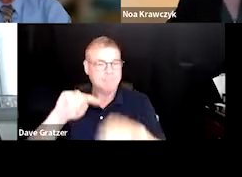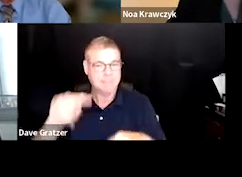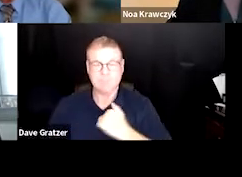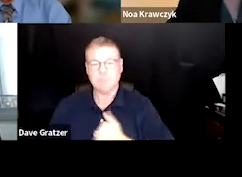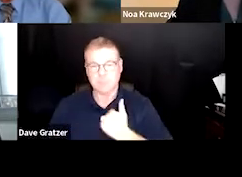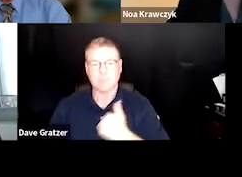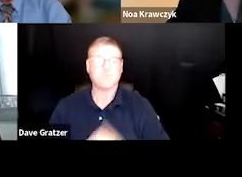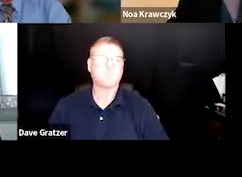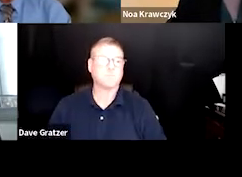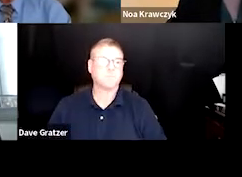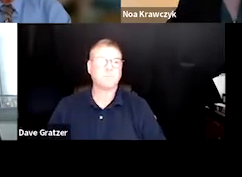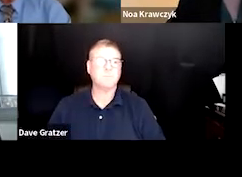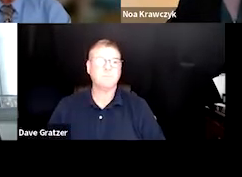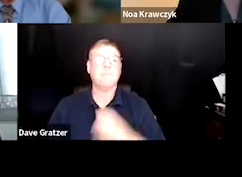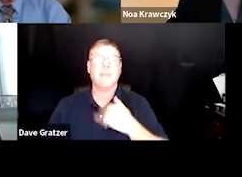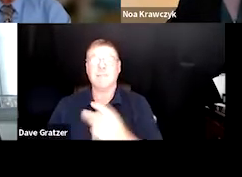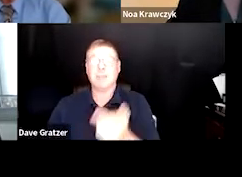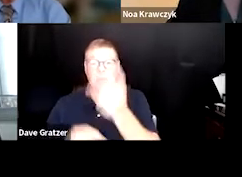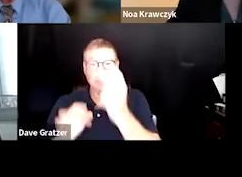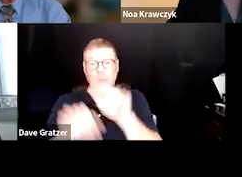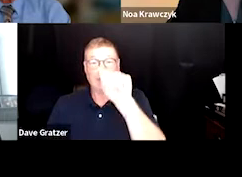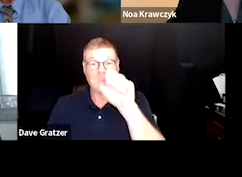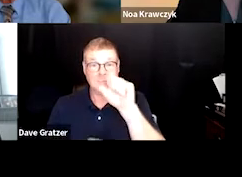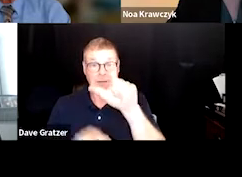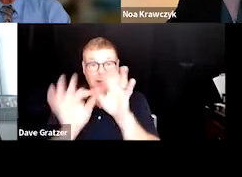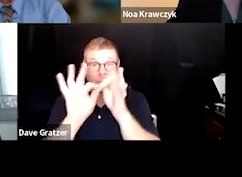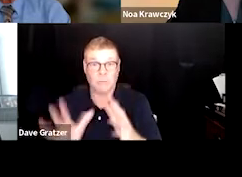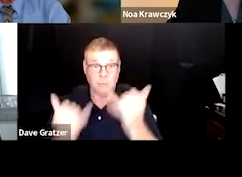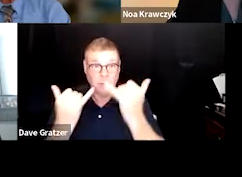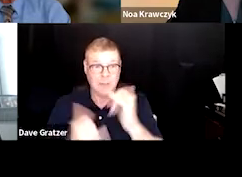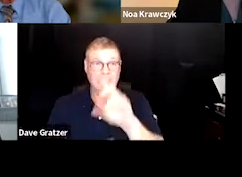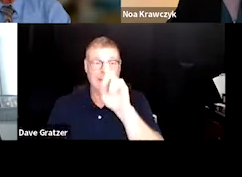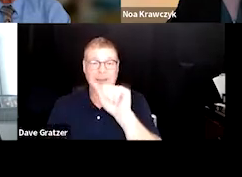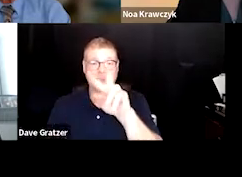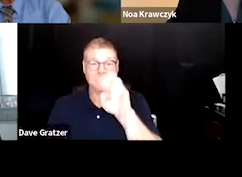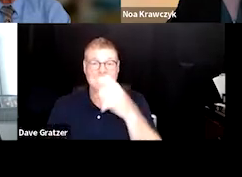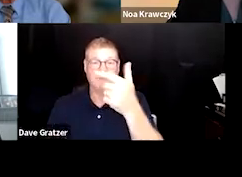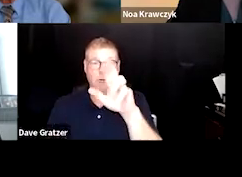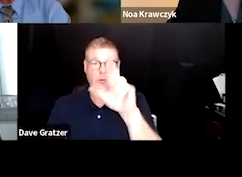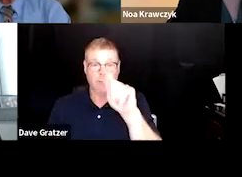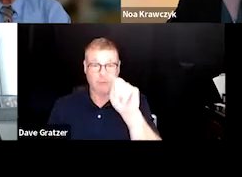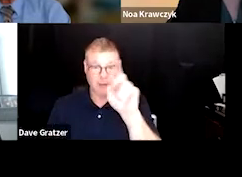We have two American sign language interpreters today, Dave Gratzer and Kip Opperman